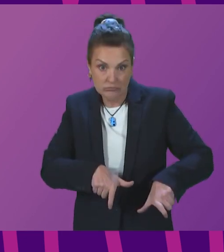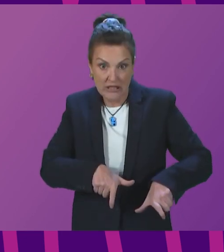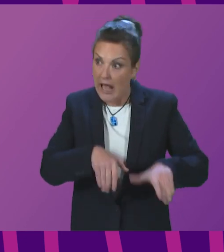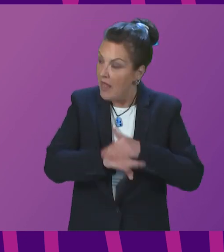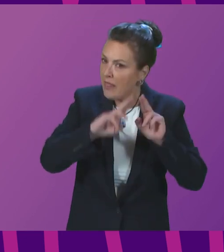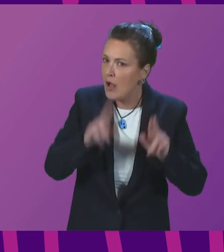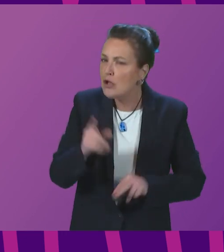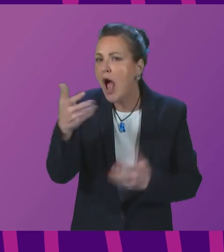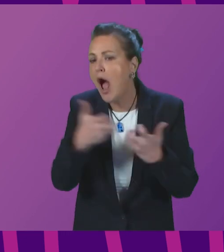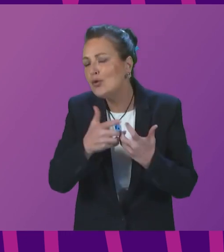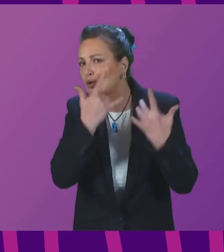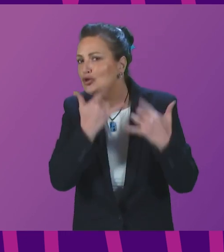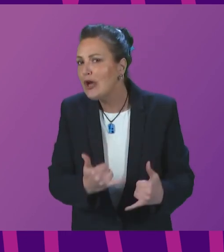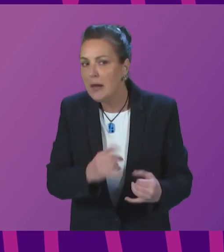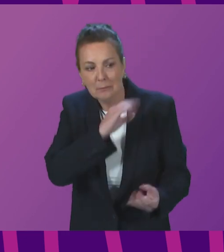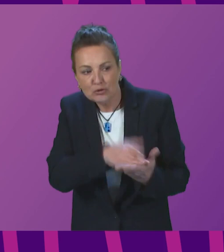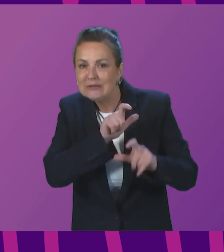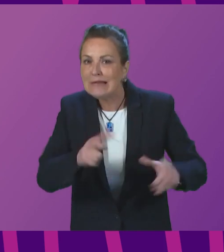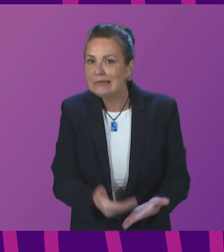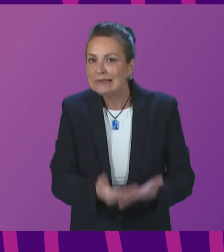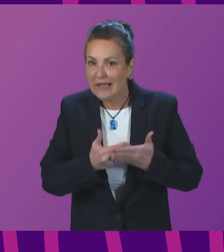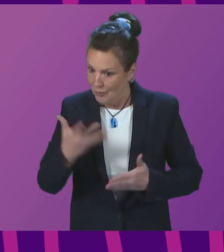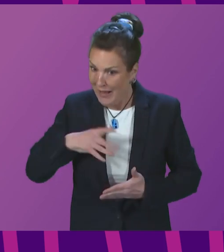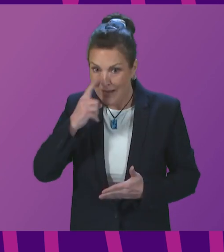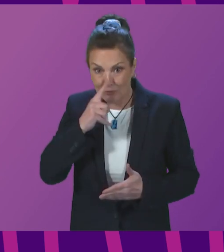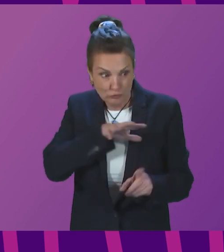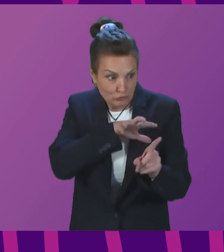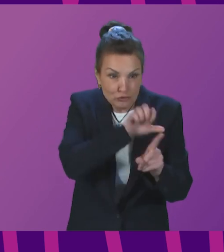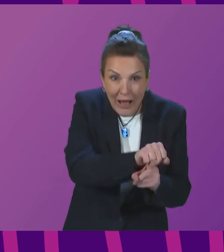medium to long term to ensure that we track, trace and monitor both the wellbeing and the